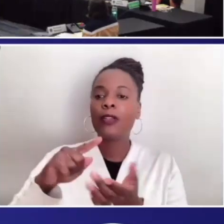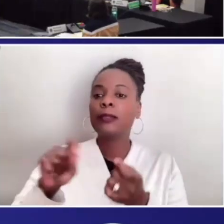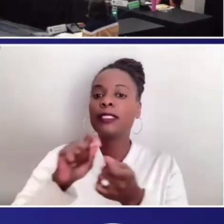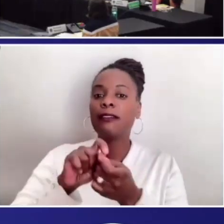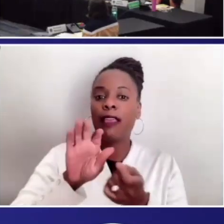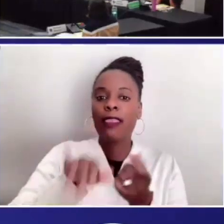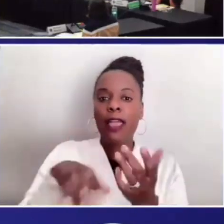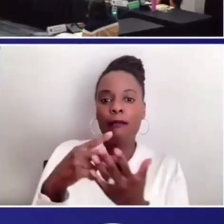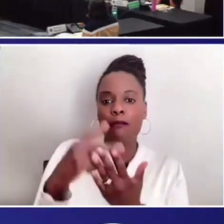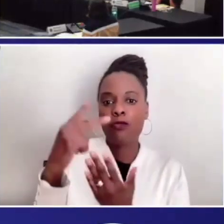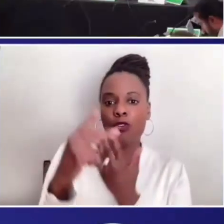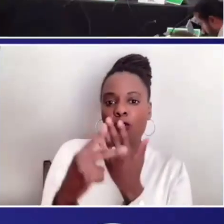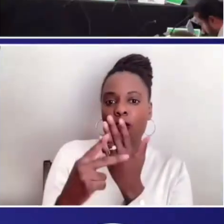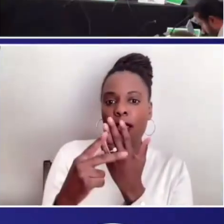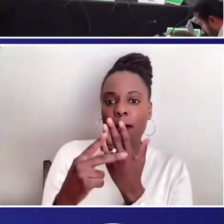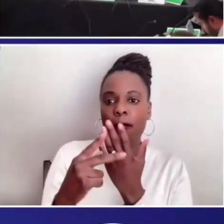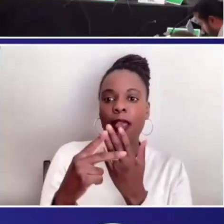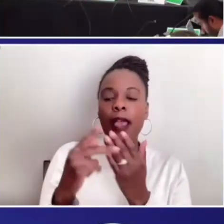this would be at the institution level.